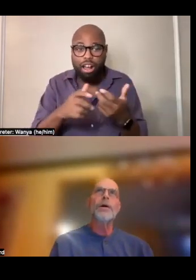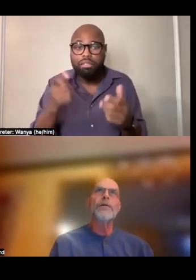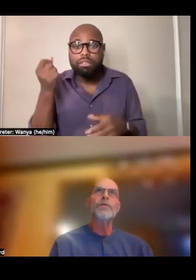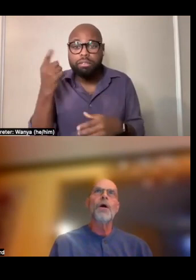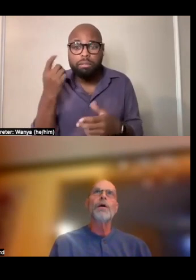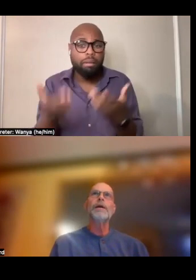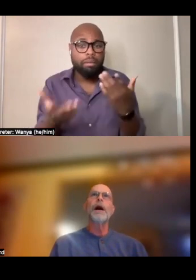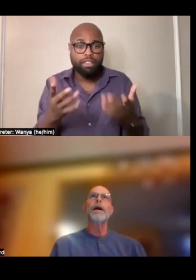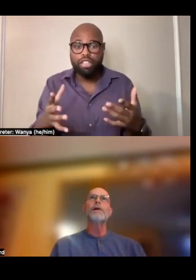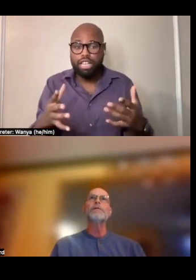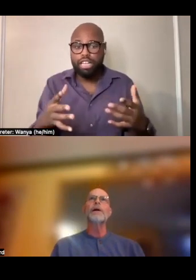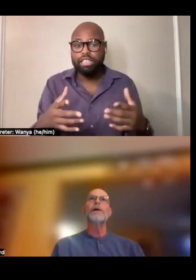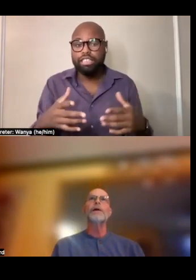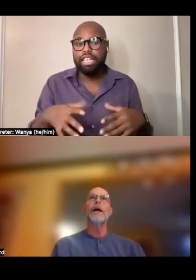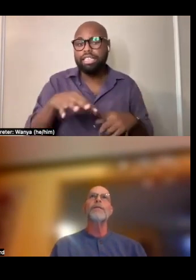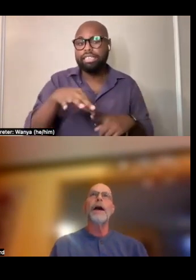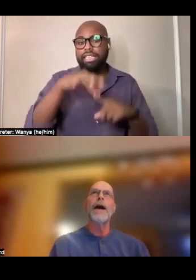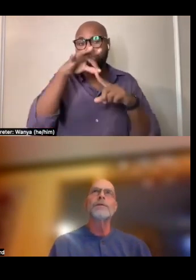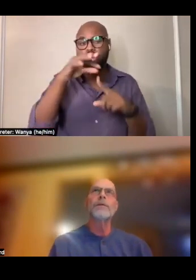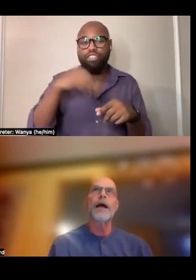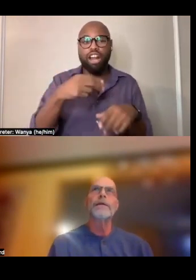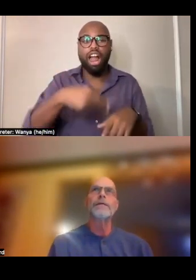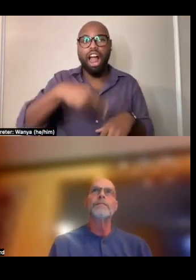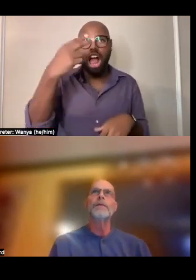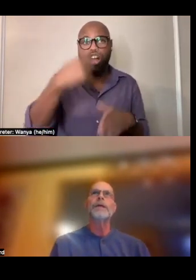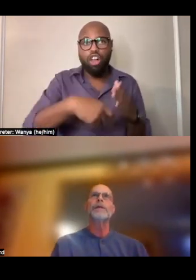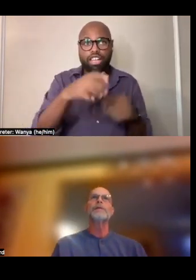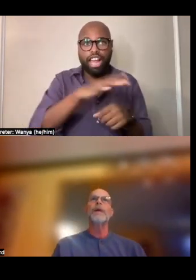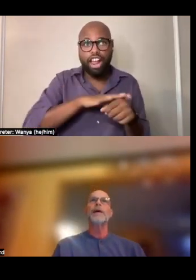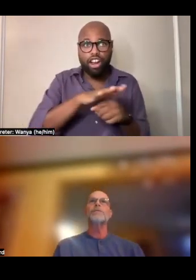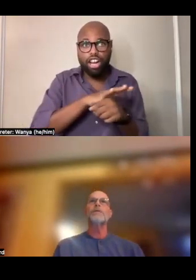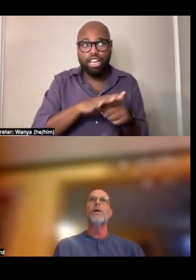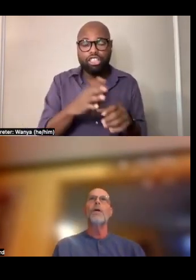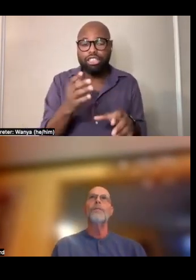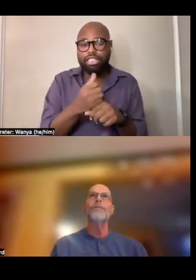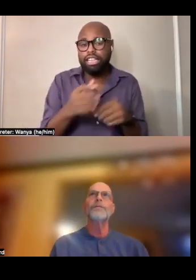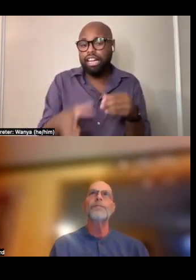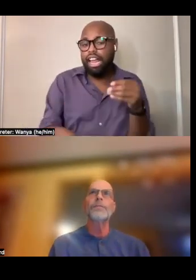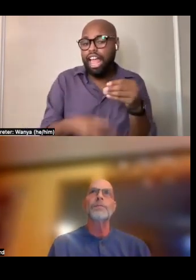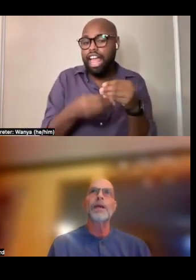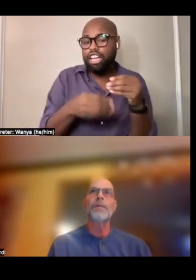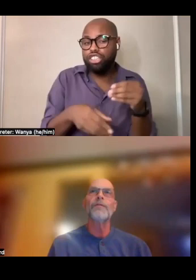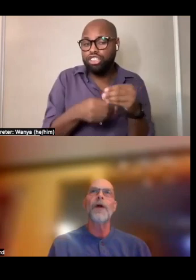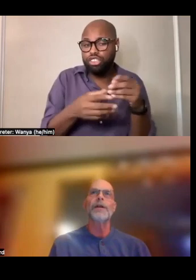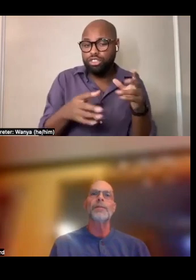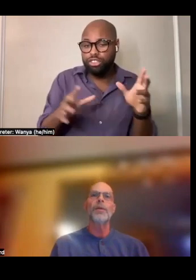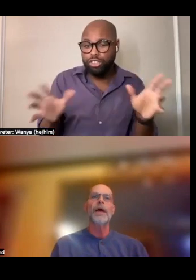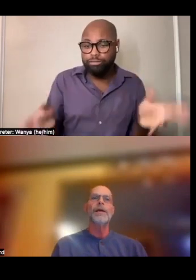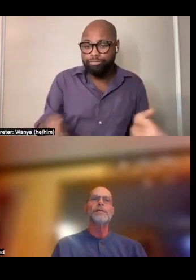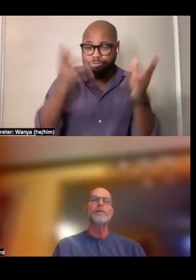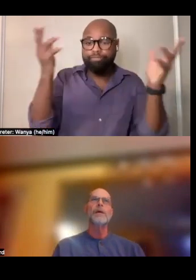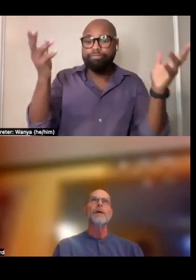where if you are in a high-cost area like that, to get some extra umph to be able to find a place.